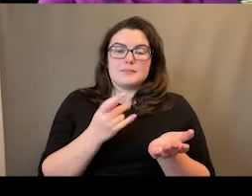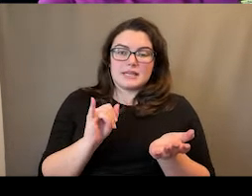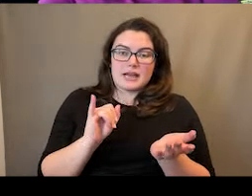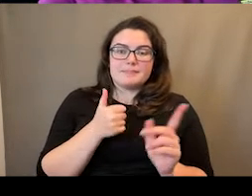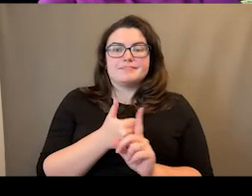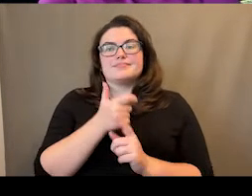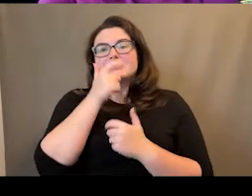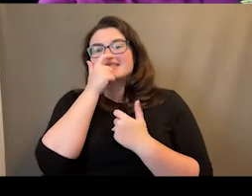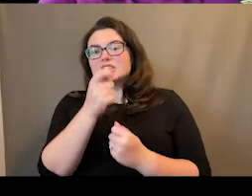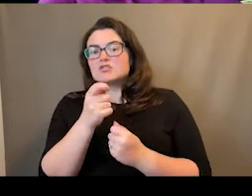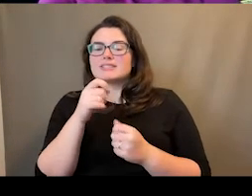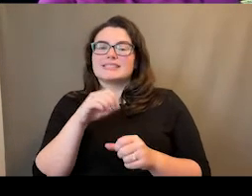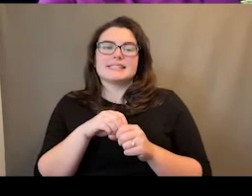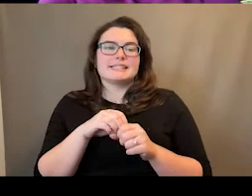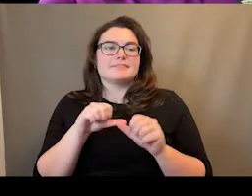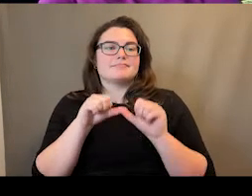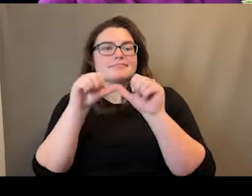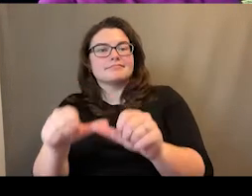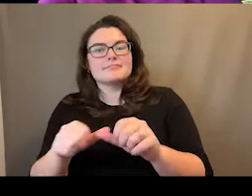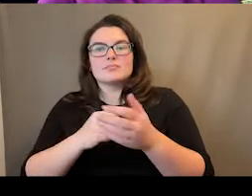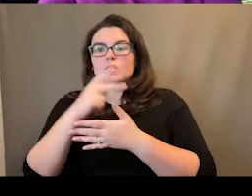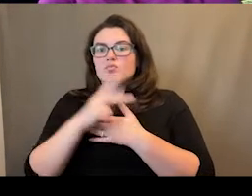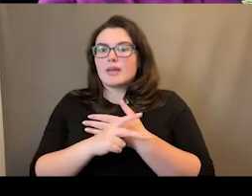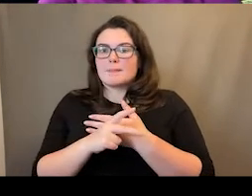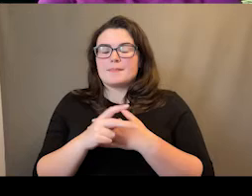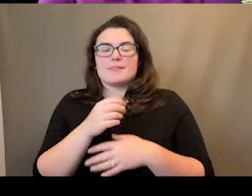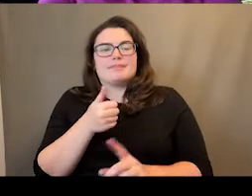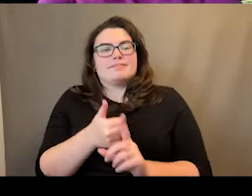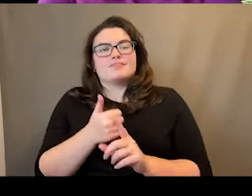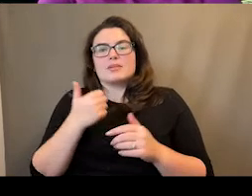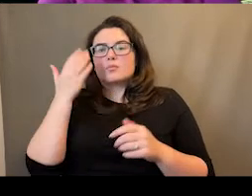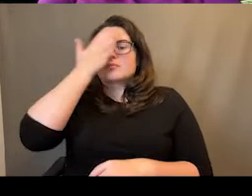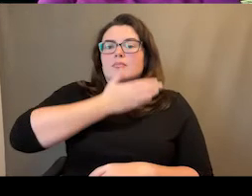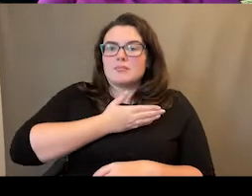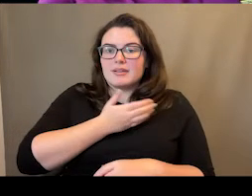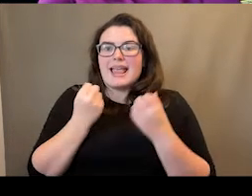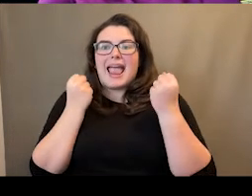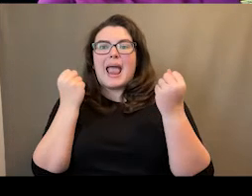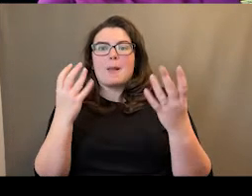the standing programs and they're not aware of the number of cross-directorate programs